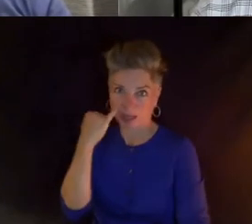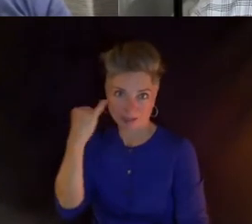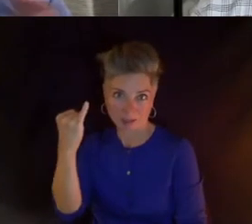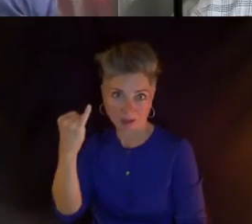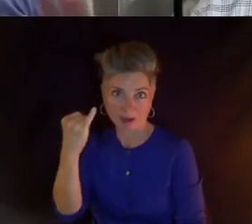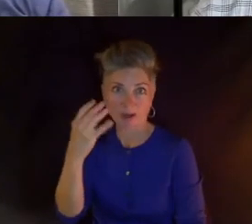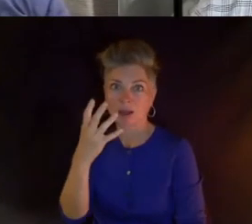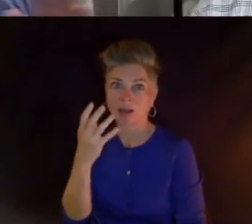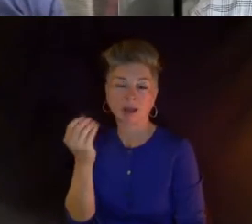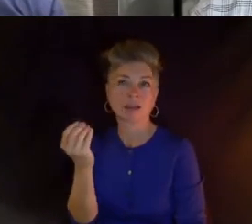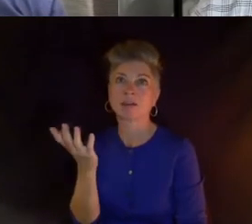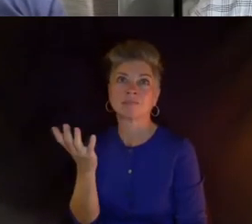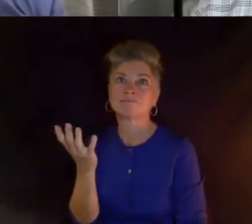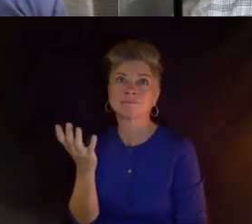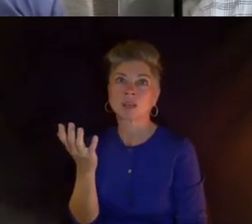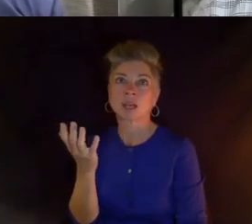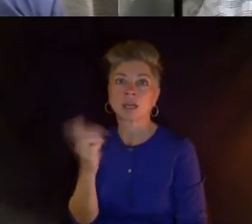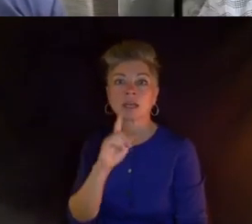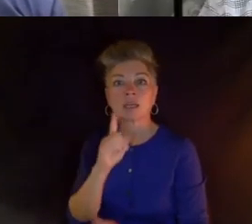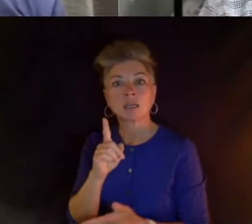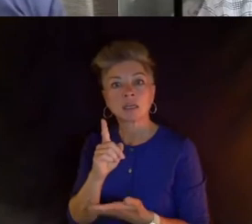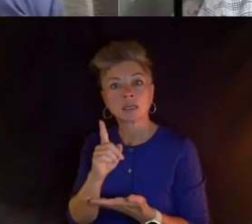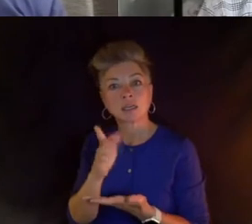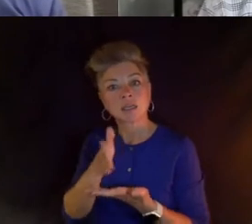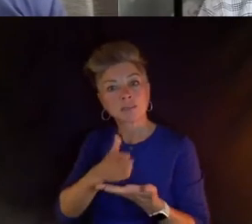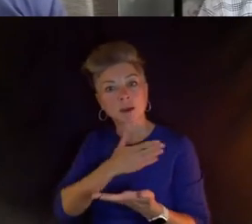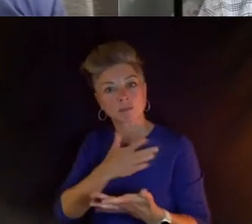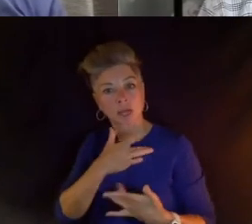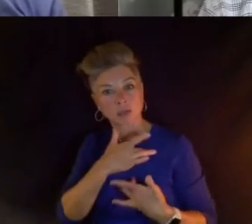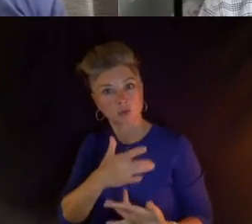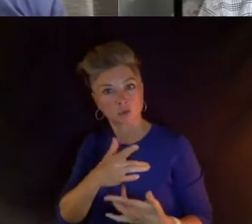I mean it's a part of my usual conversation about HPV,